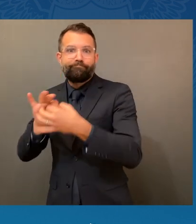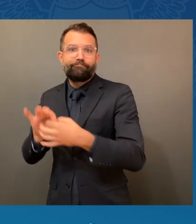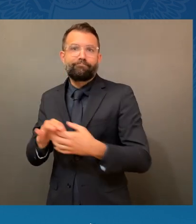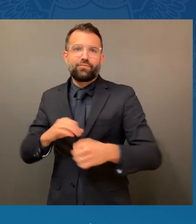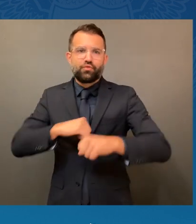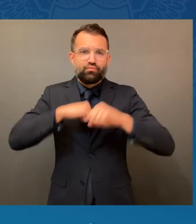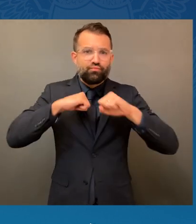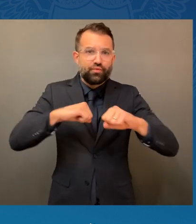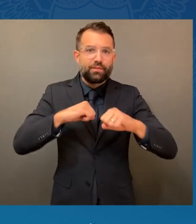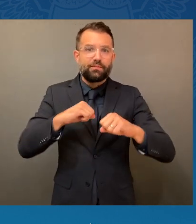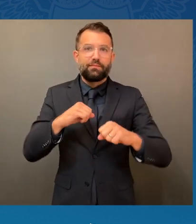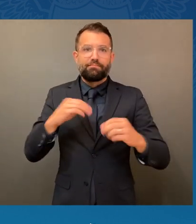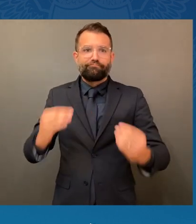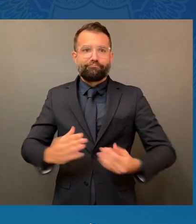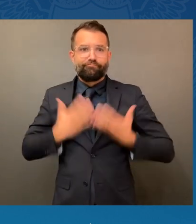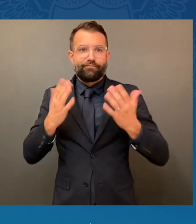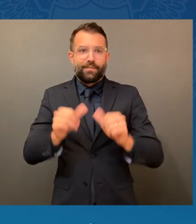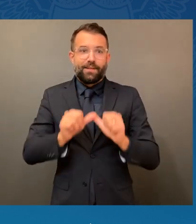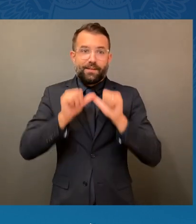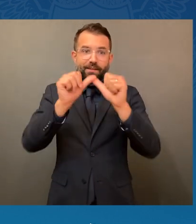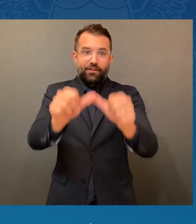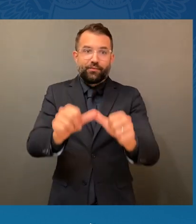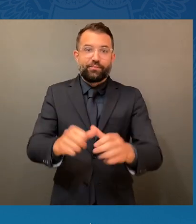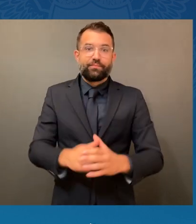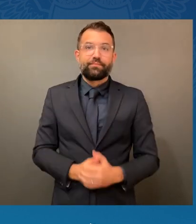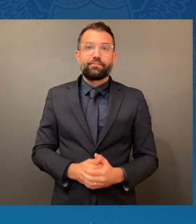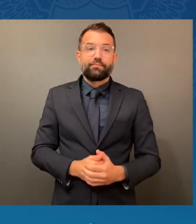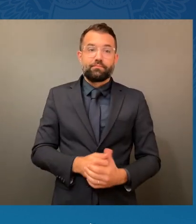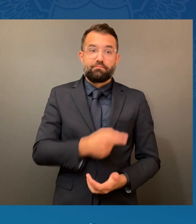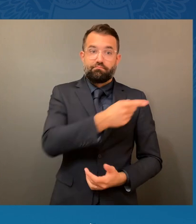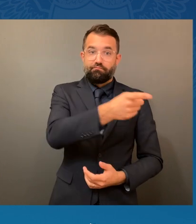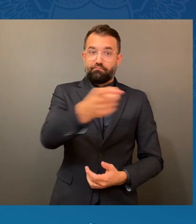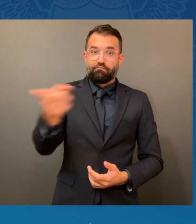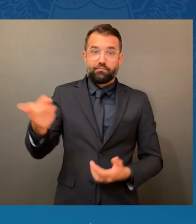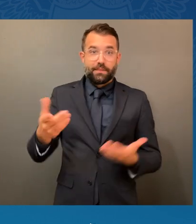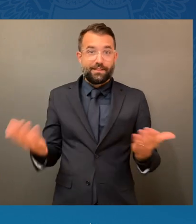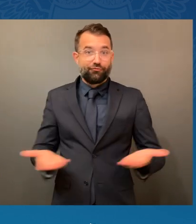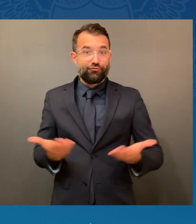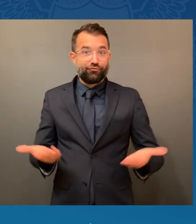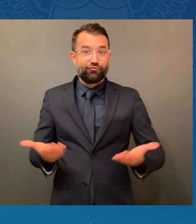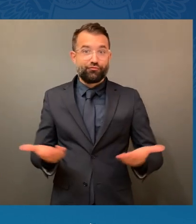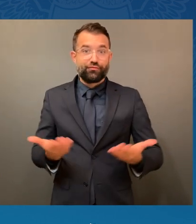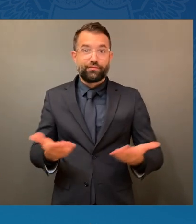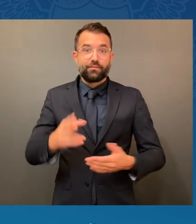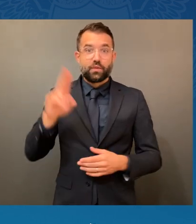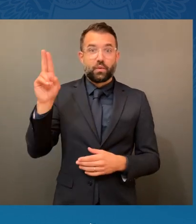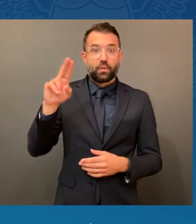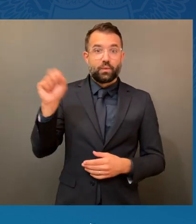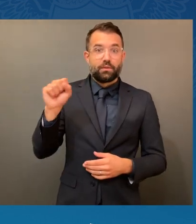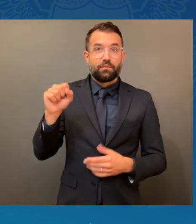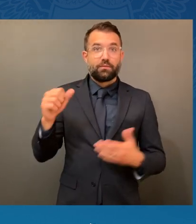Your presence here, the presence of the United States in the Indo-Pacific,